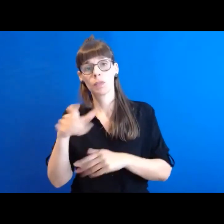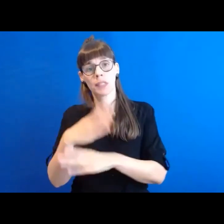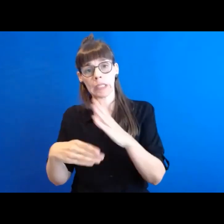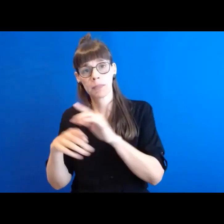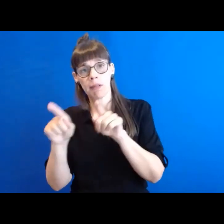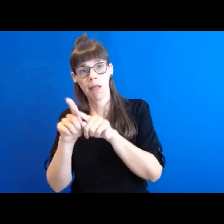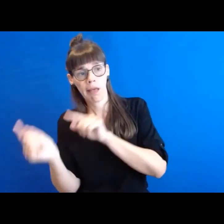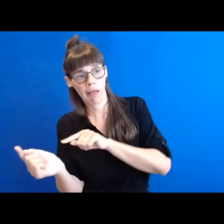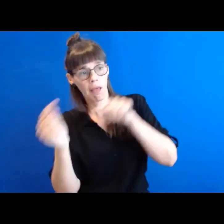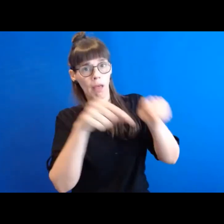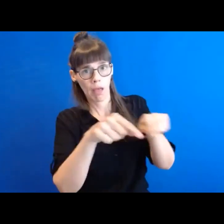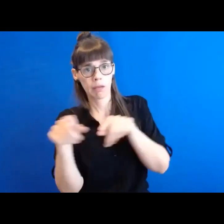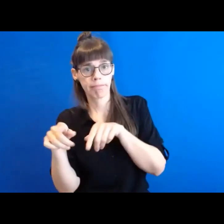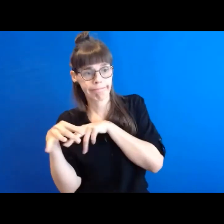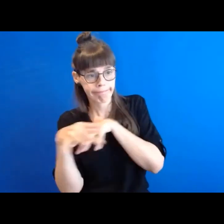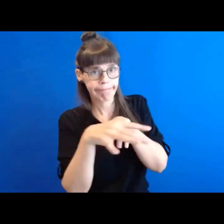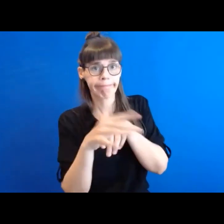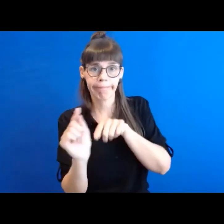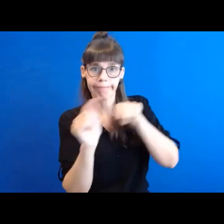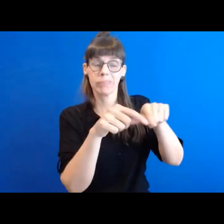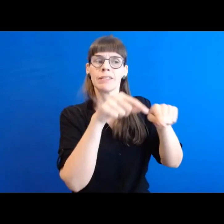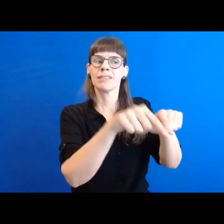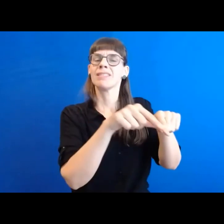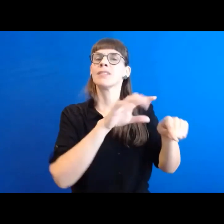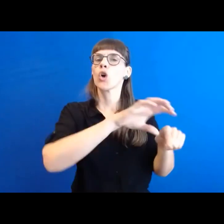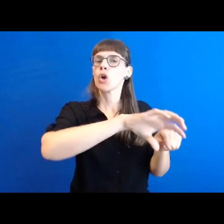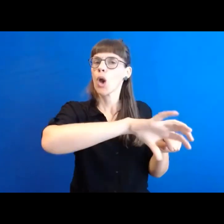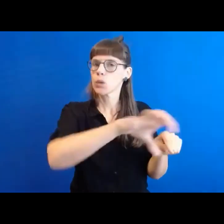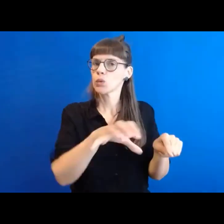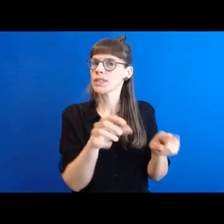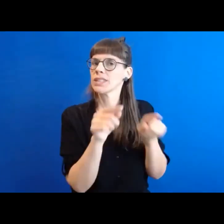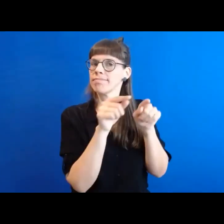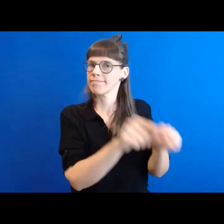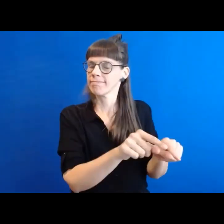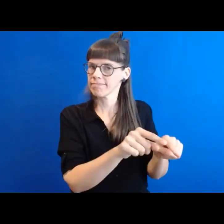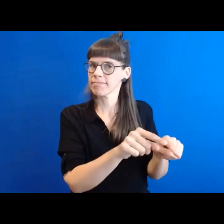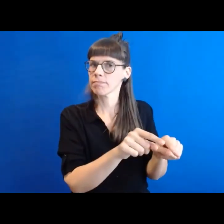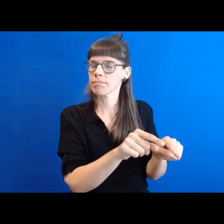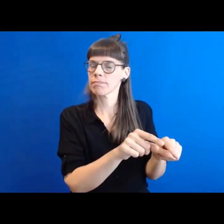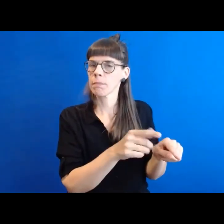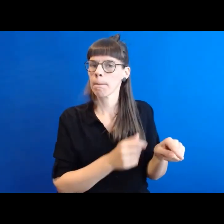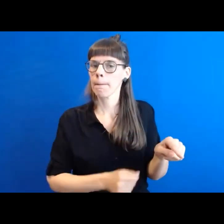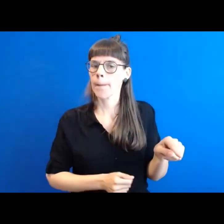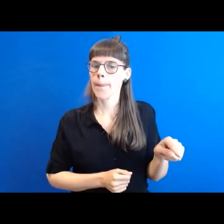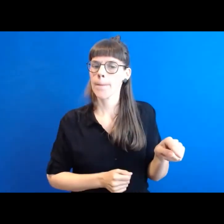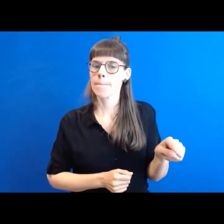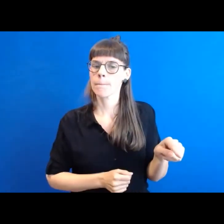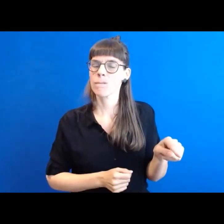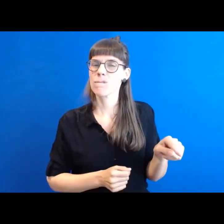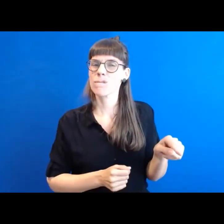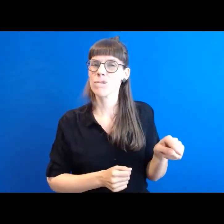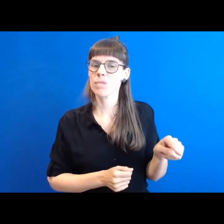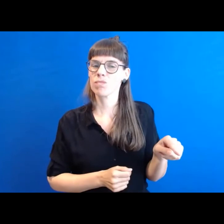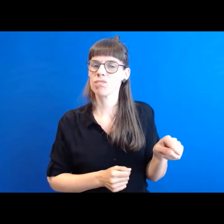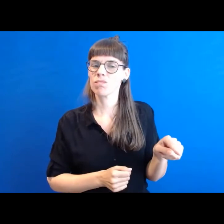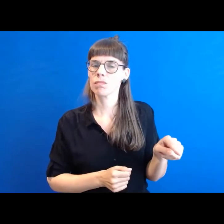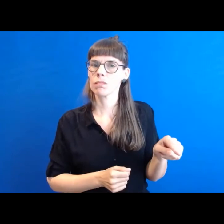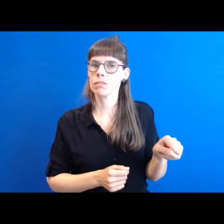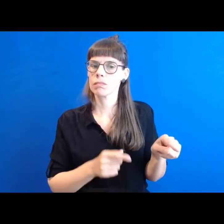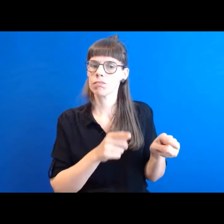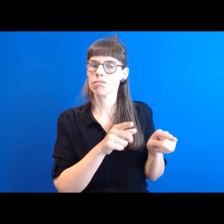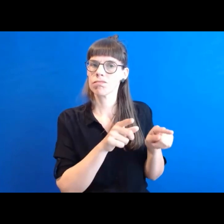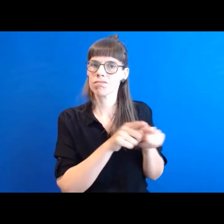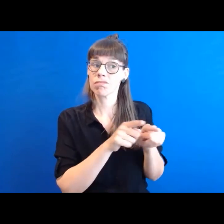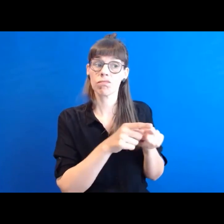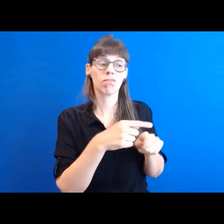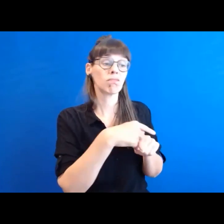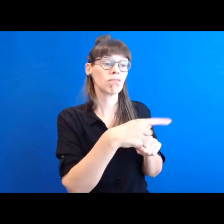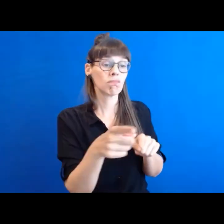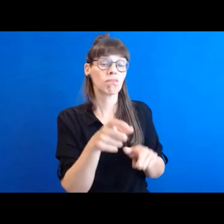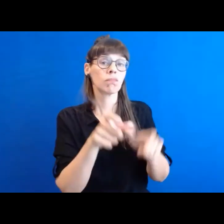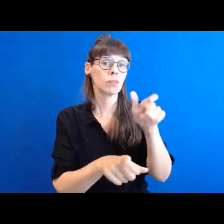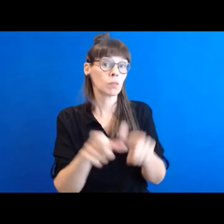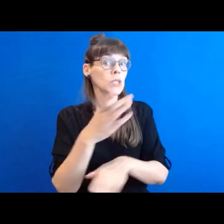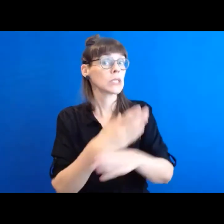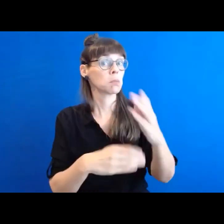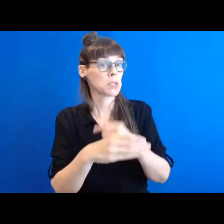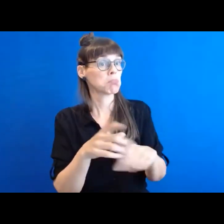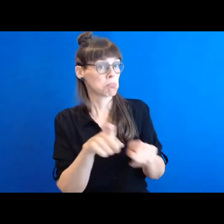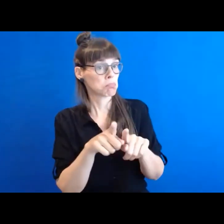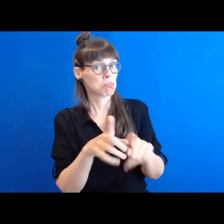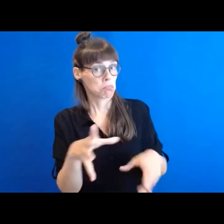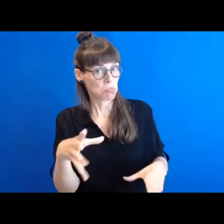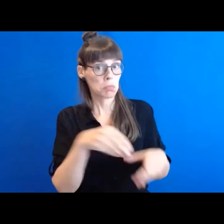people. Generally in the countries -- in host countries